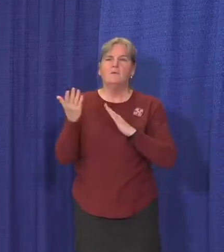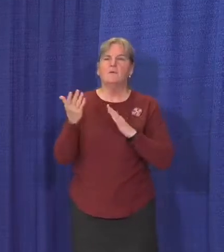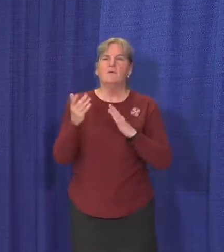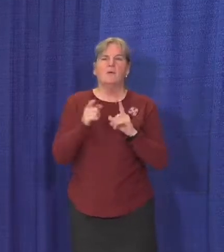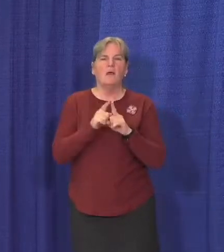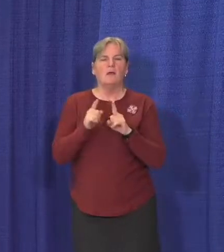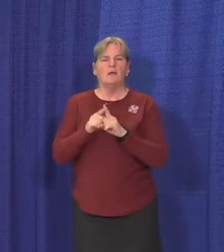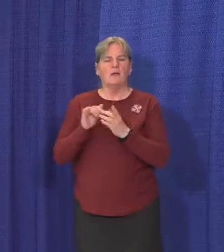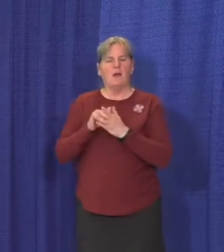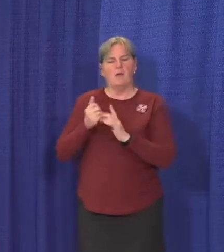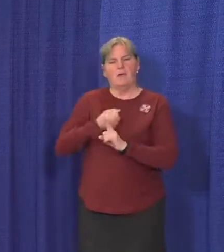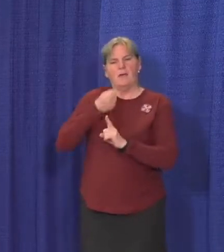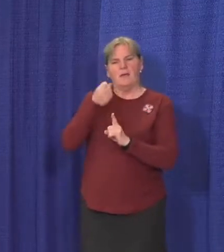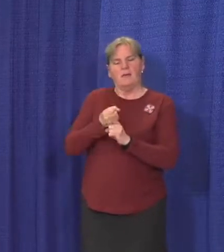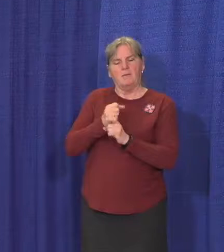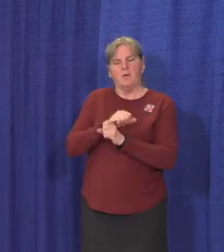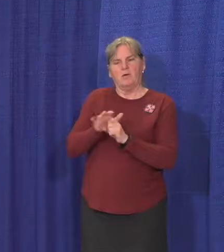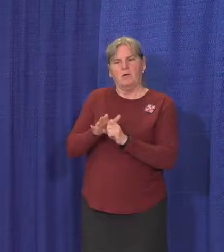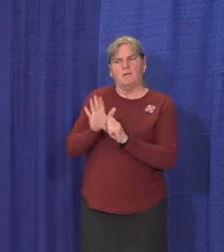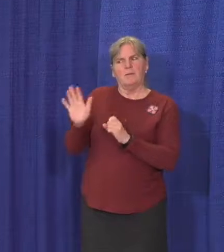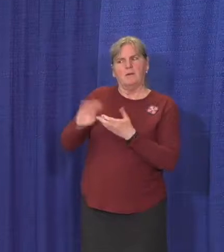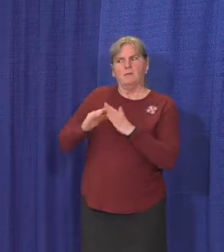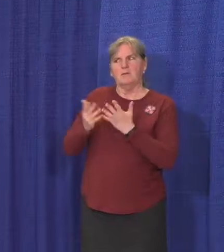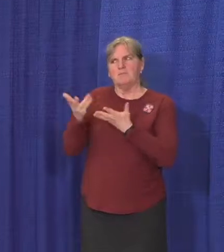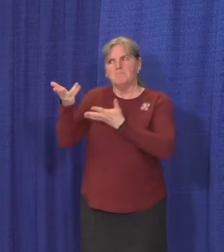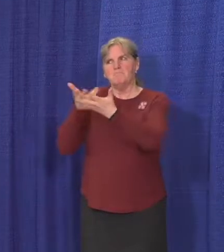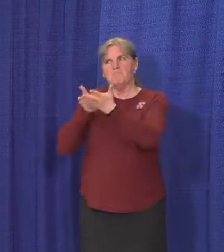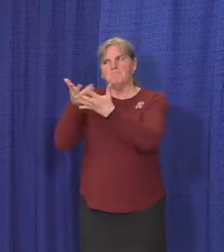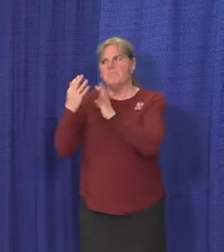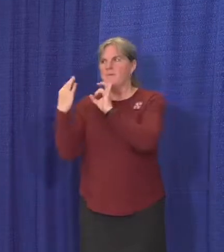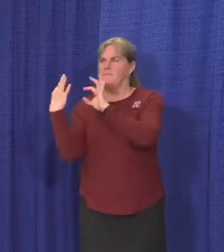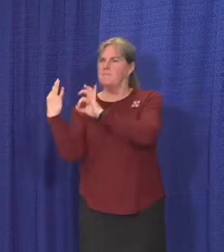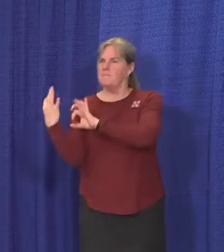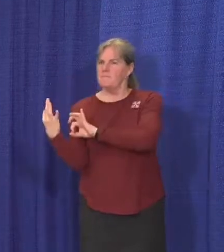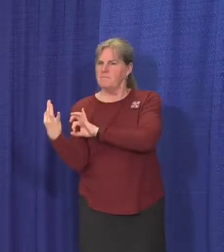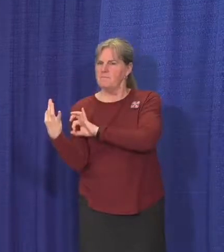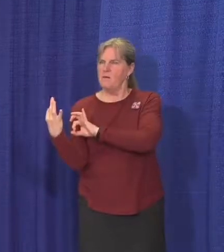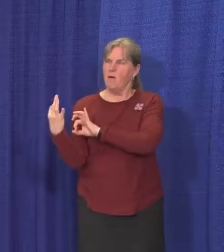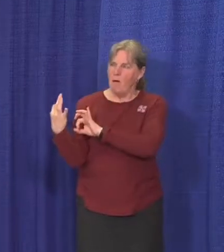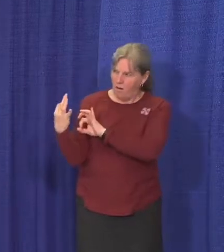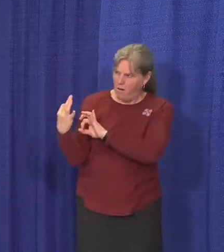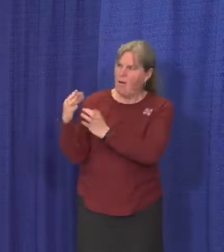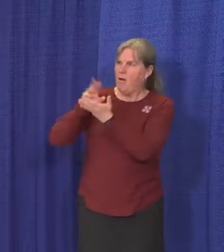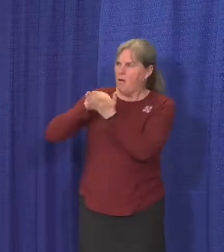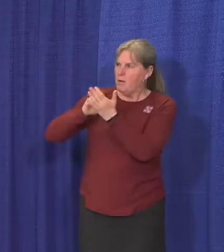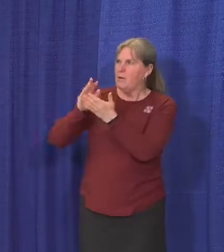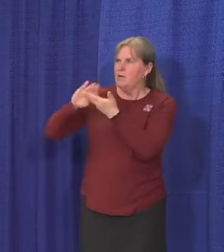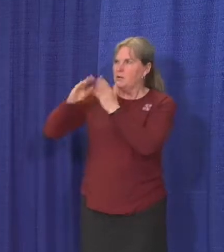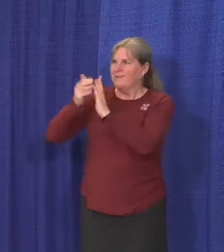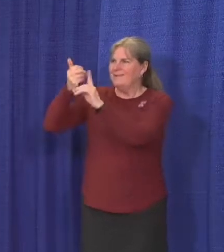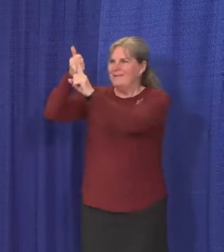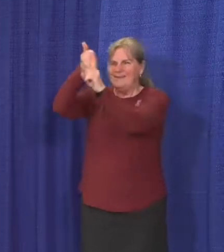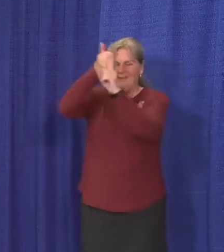vaccinations as well as the impact the pandemic has had.